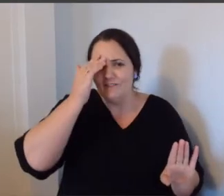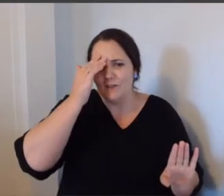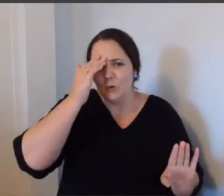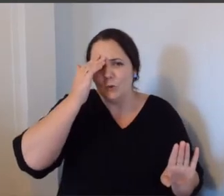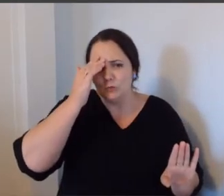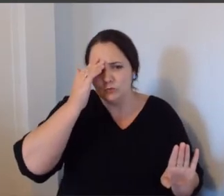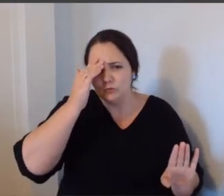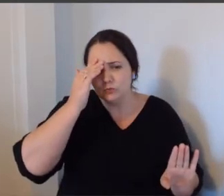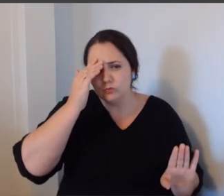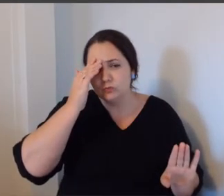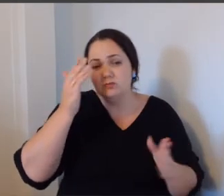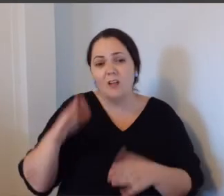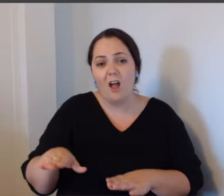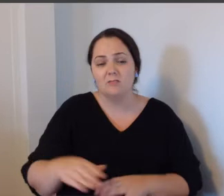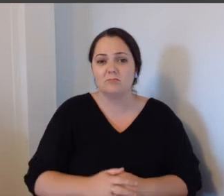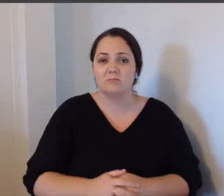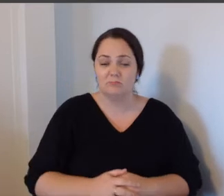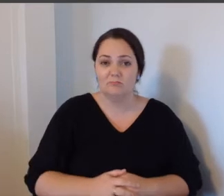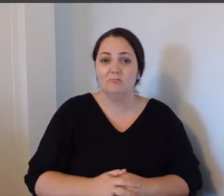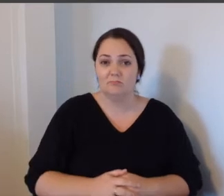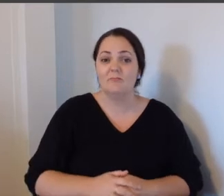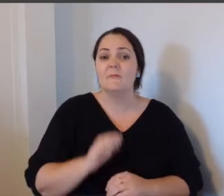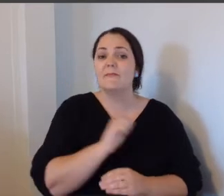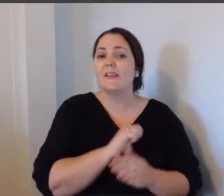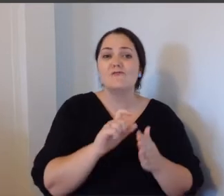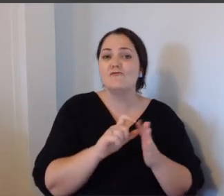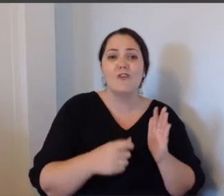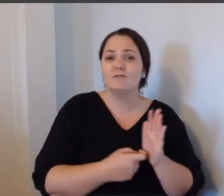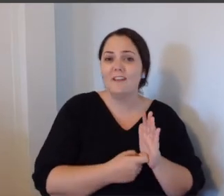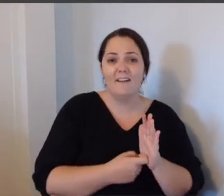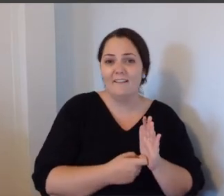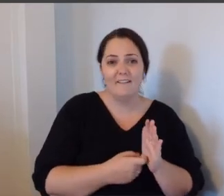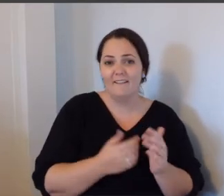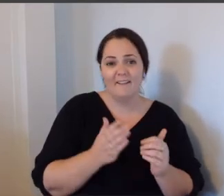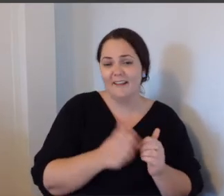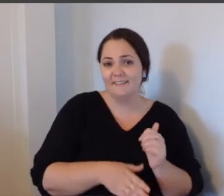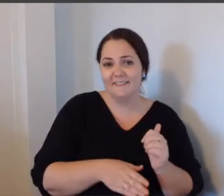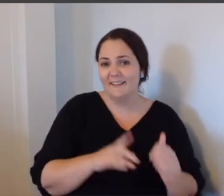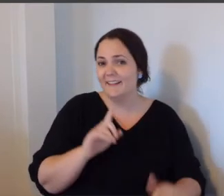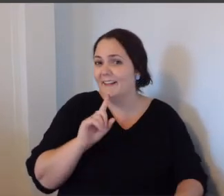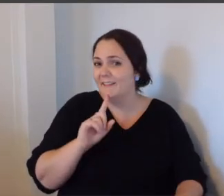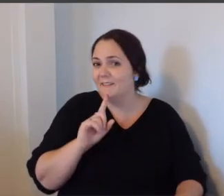night and his doctors misdiagnosed his illness as being caused by heat stroke and blood let him.